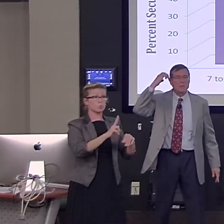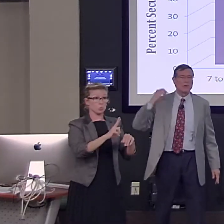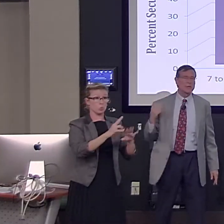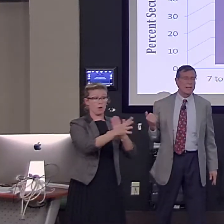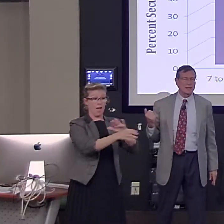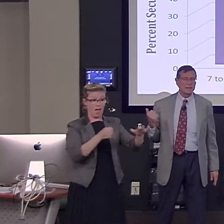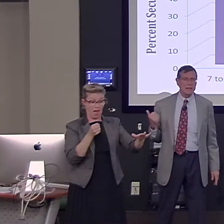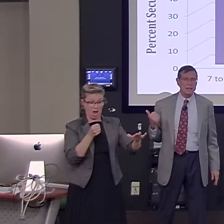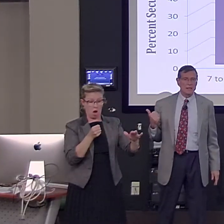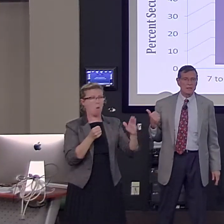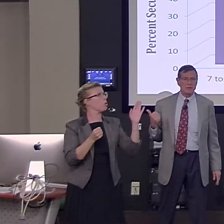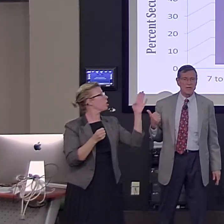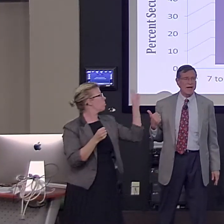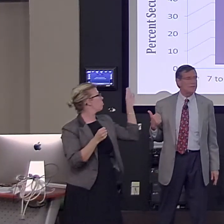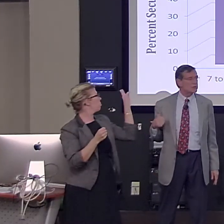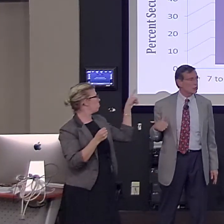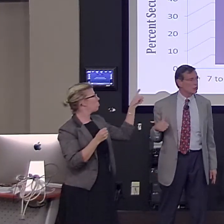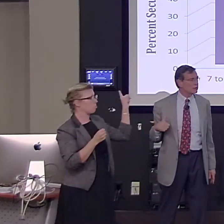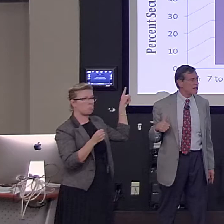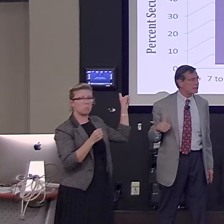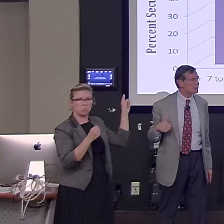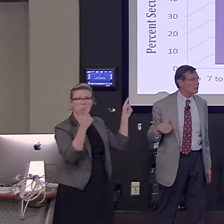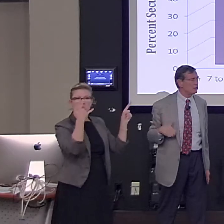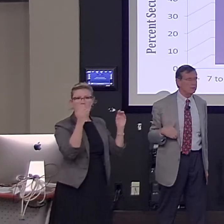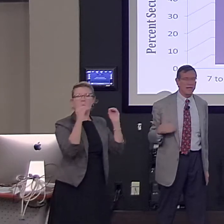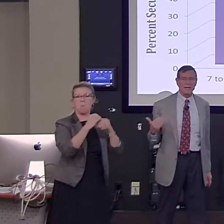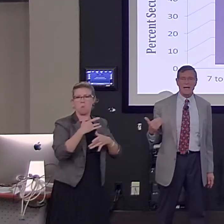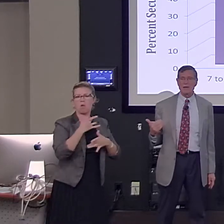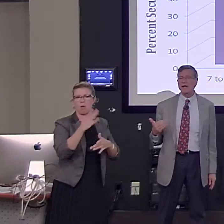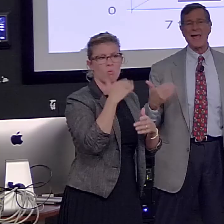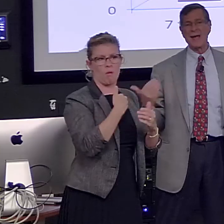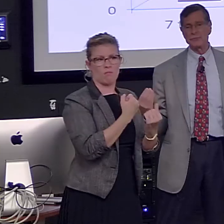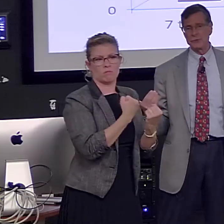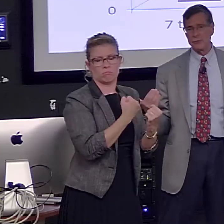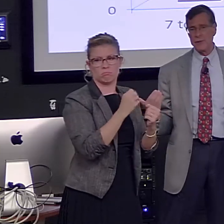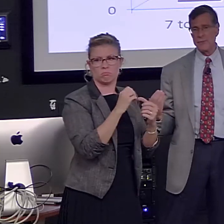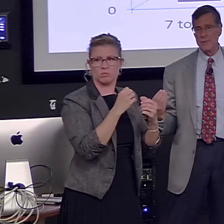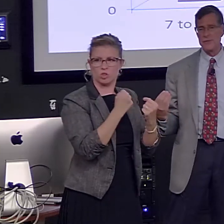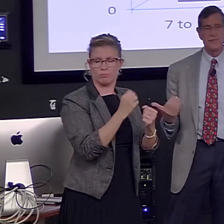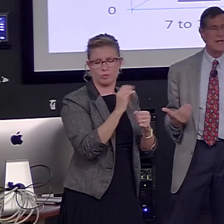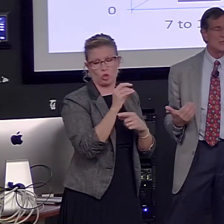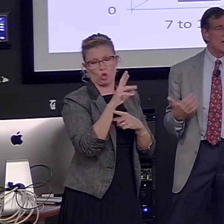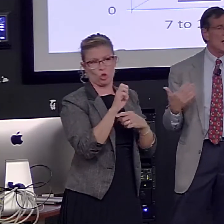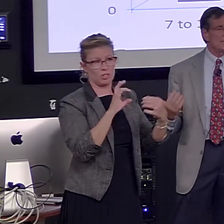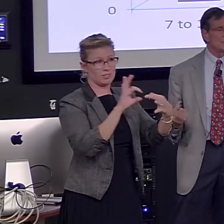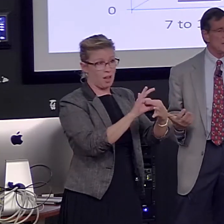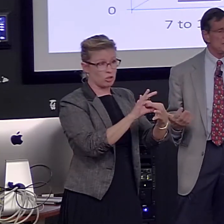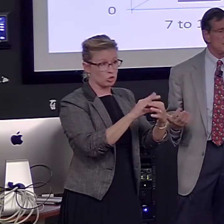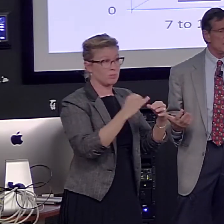you're more likely to have a secure attachment. If you're taken out after 24 months of age and placed